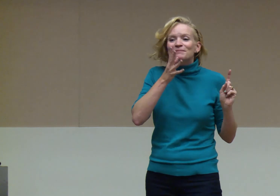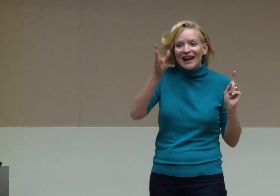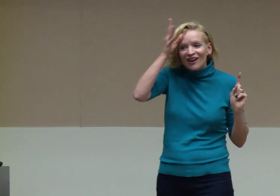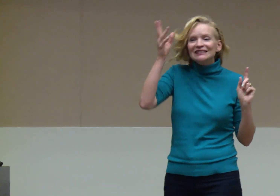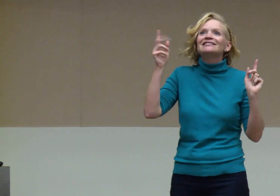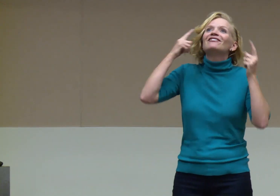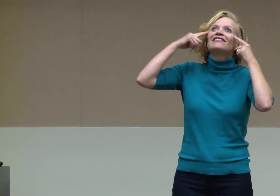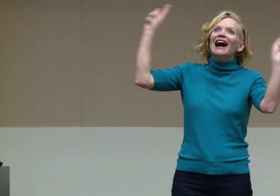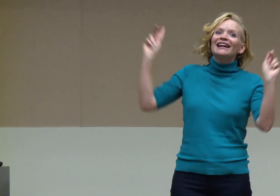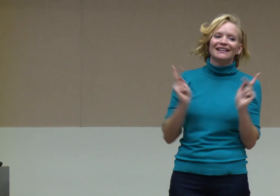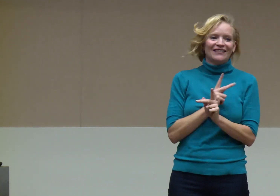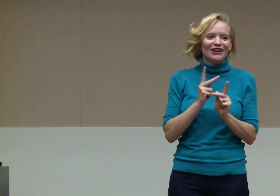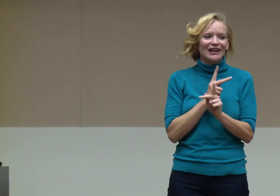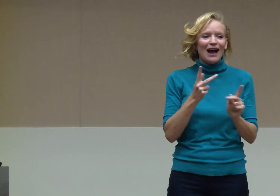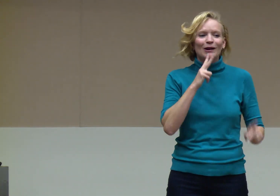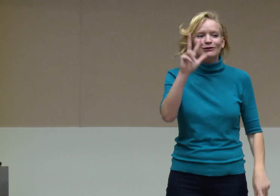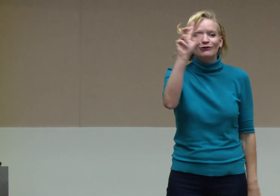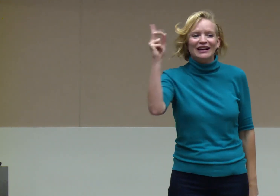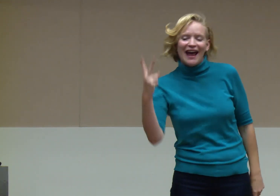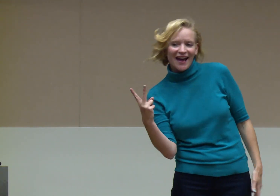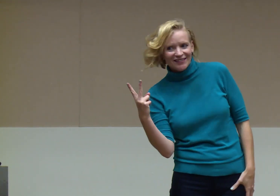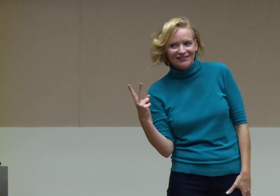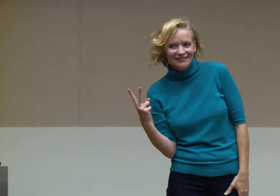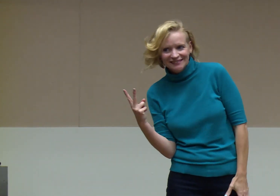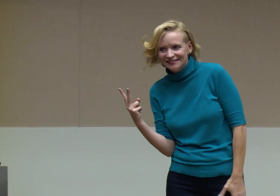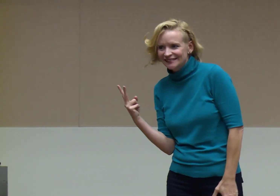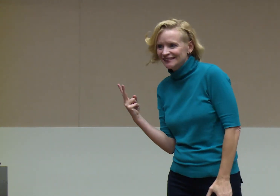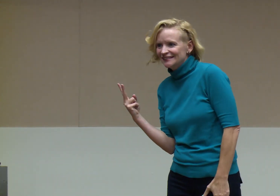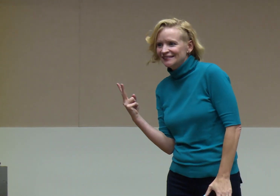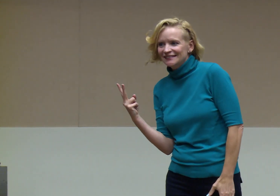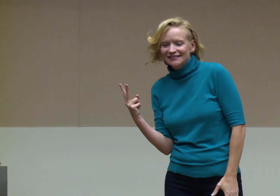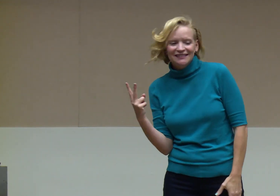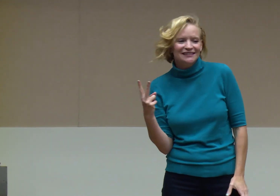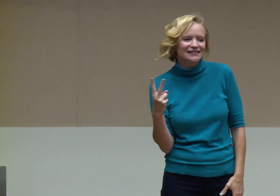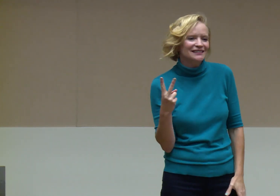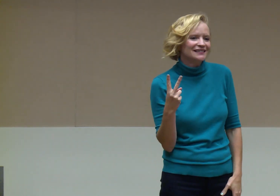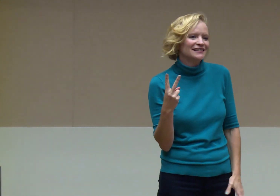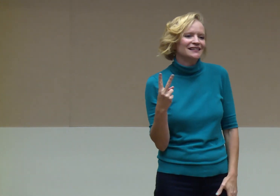Now, my parents finally figured it out when I was 3 1/2.